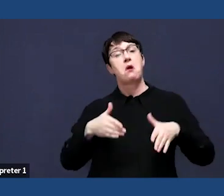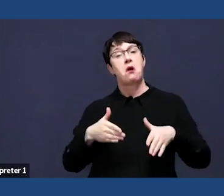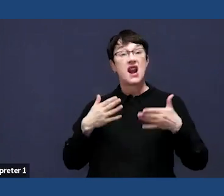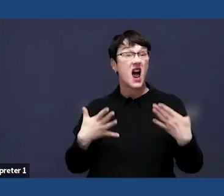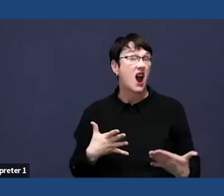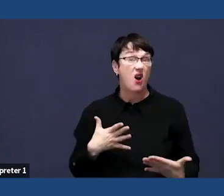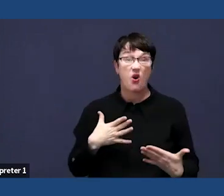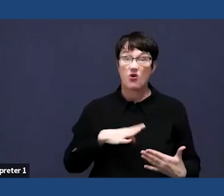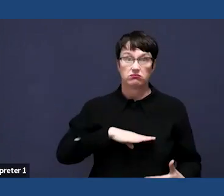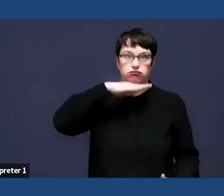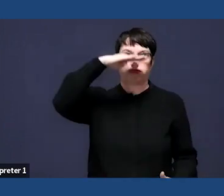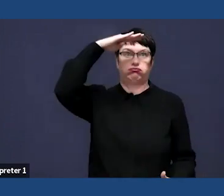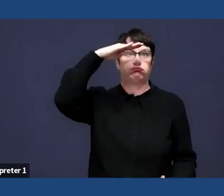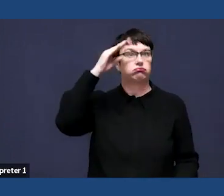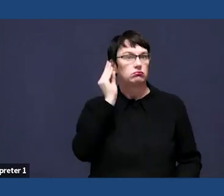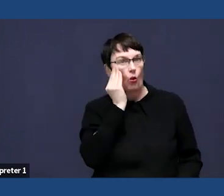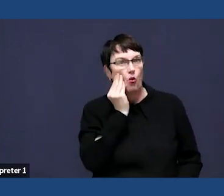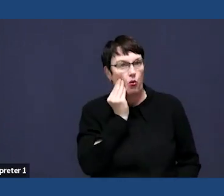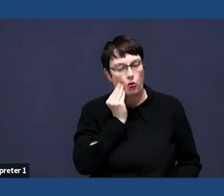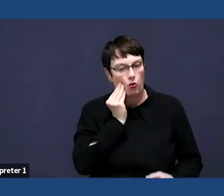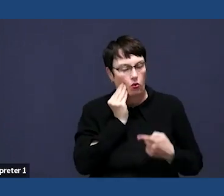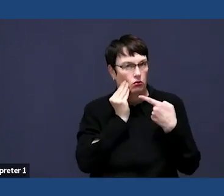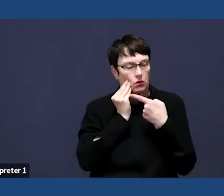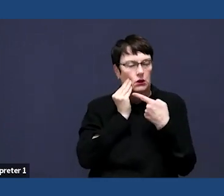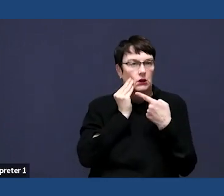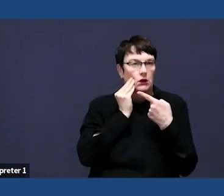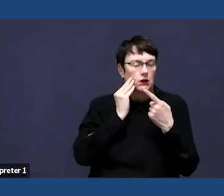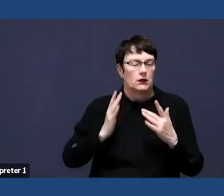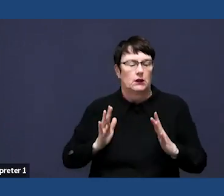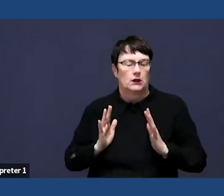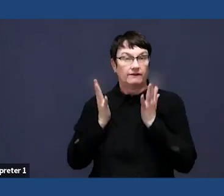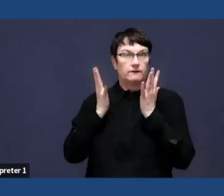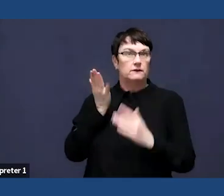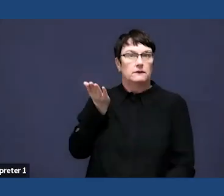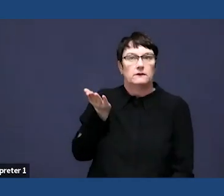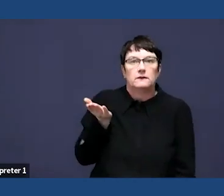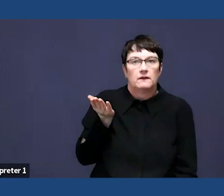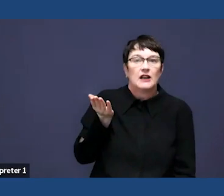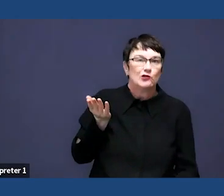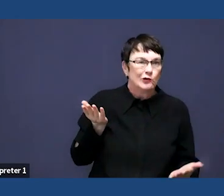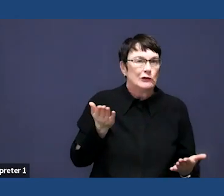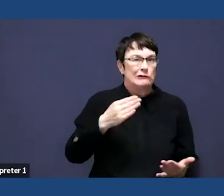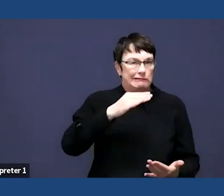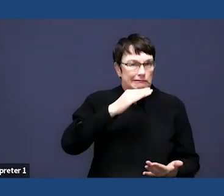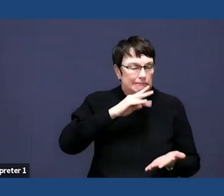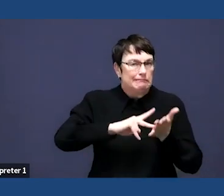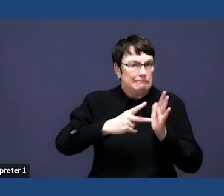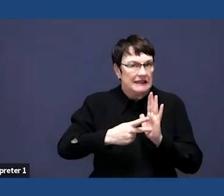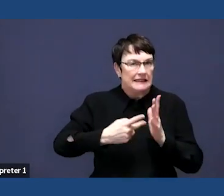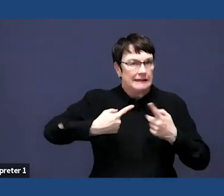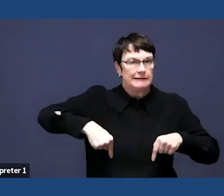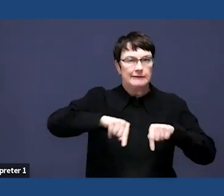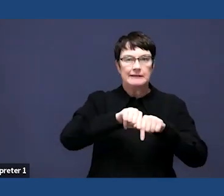So if we recognize this opportunity and act on it, we have the potential to unlock real growth.